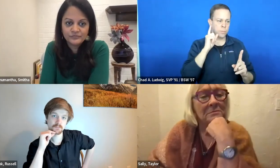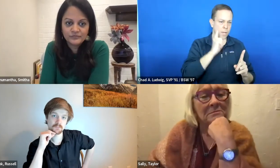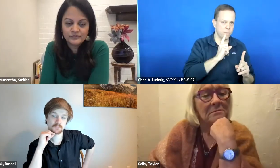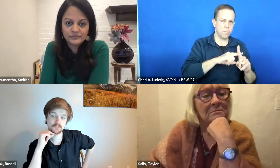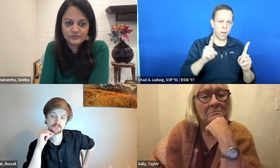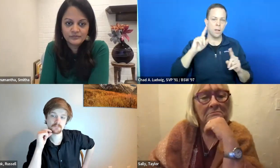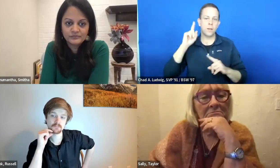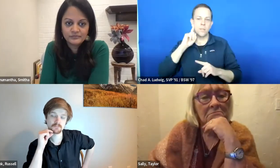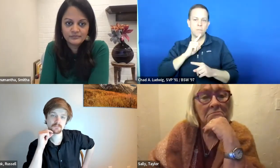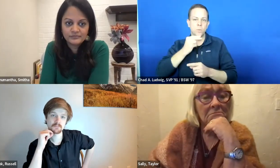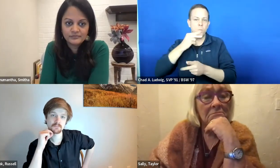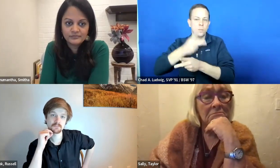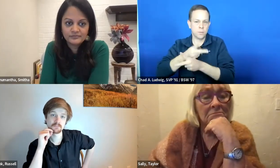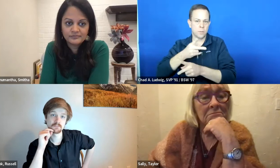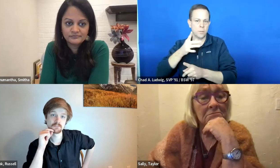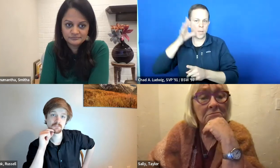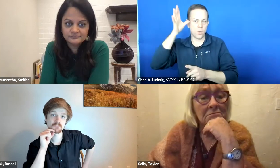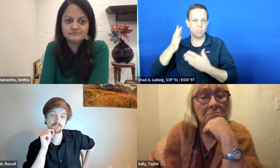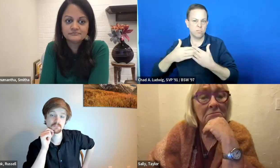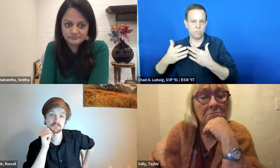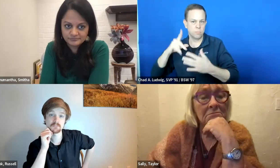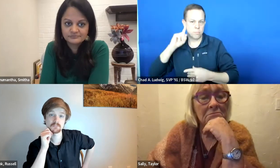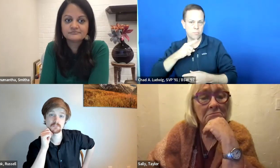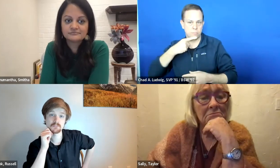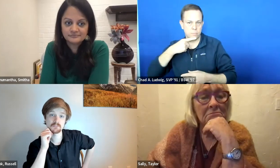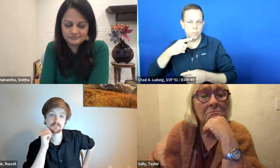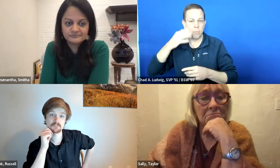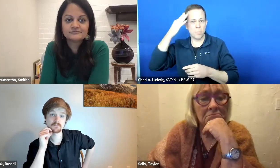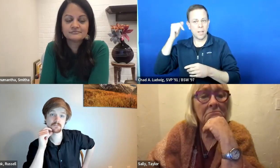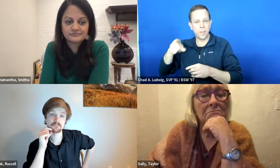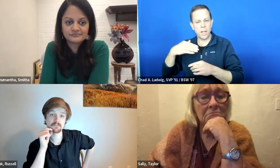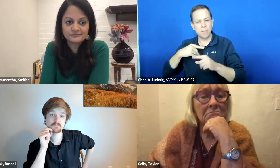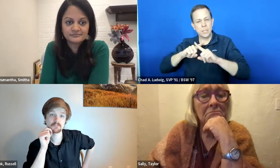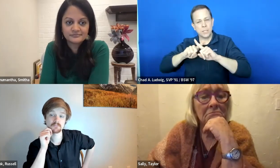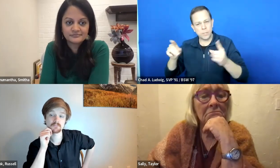not only for Deaf people, but also for Deaf individuals who are caring